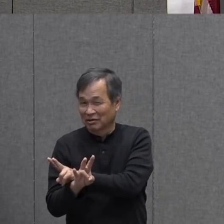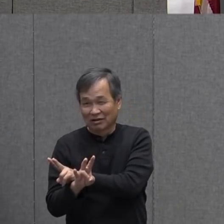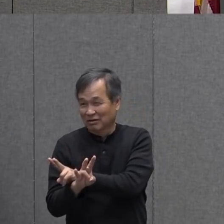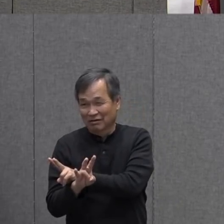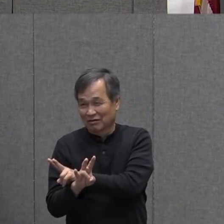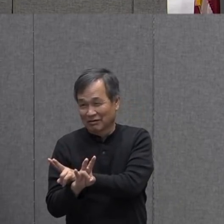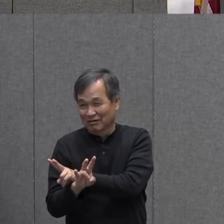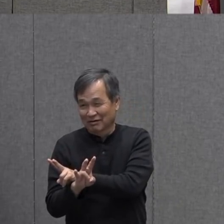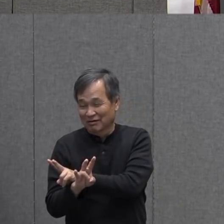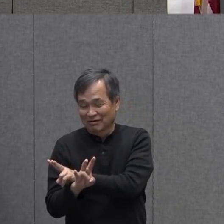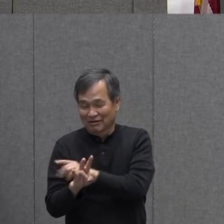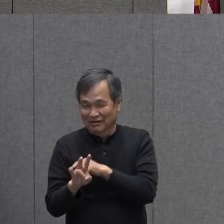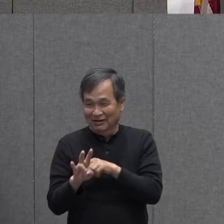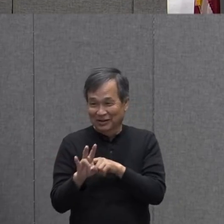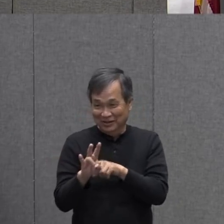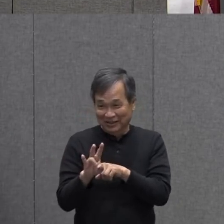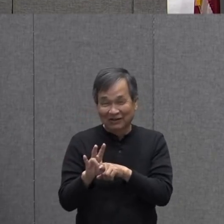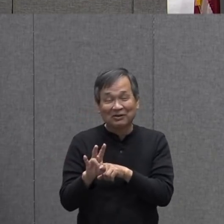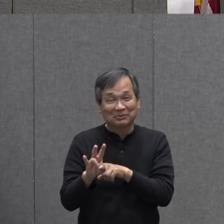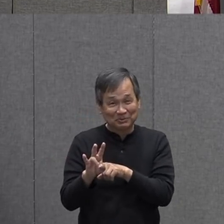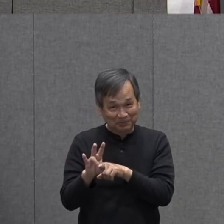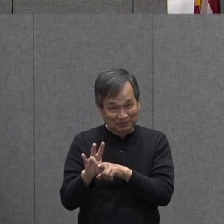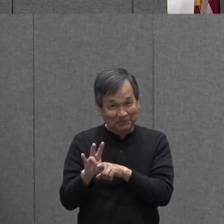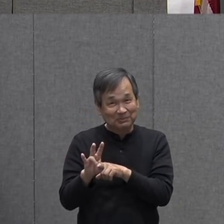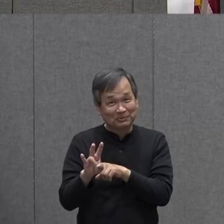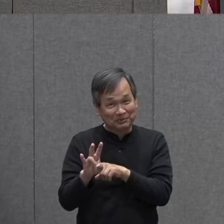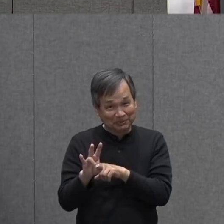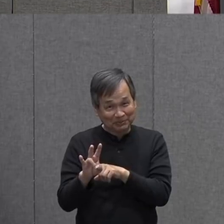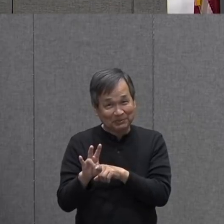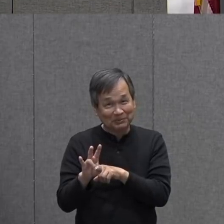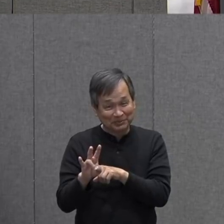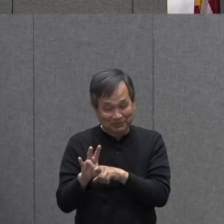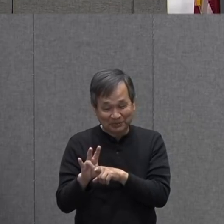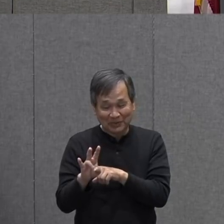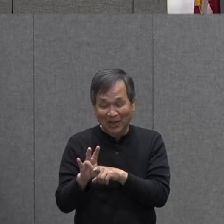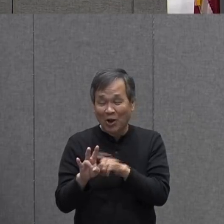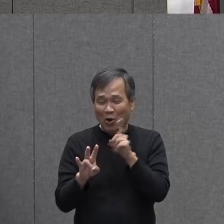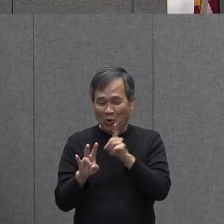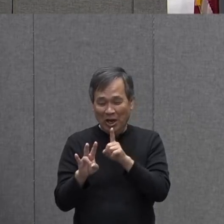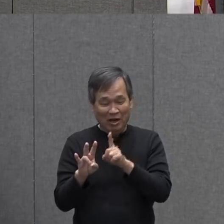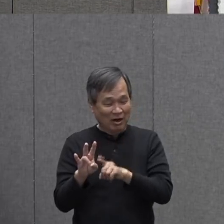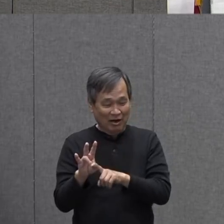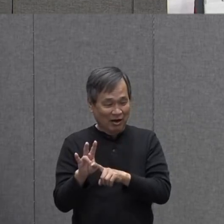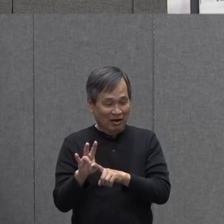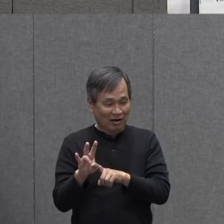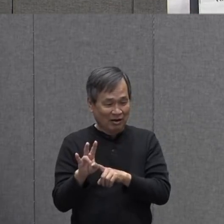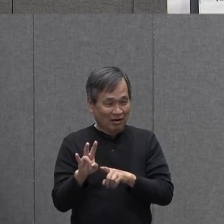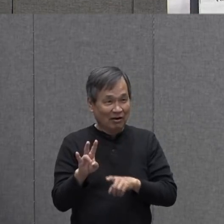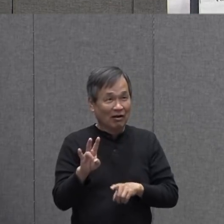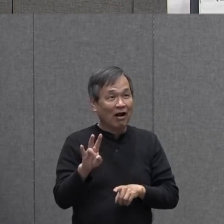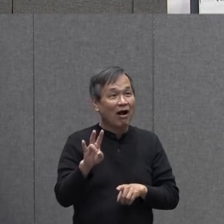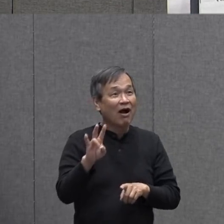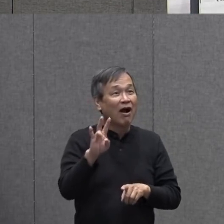So seven is my largest. So where would I put that on our number, I'm gonna move this just a tad.